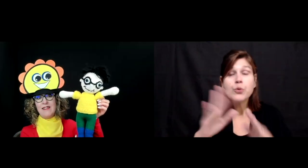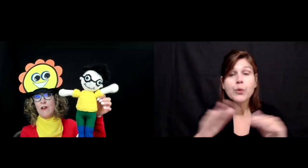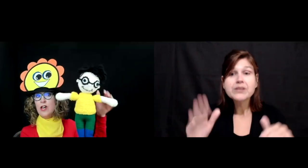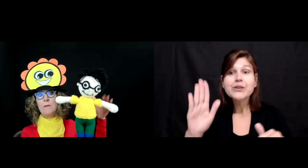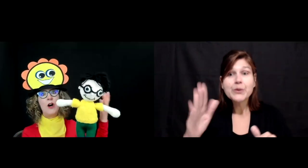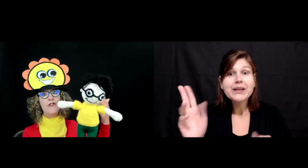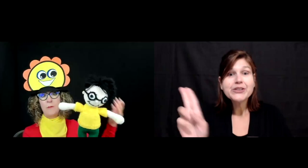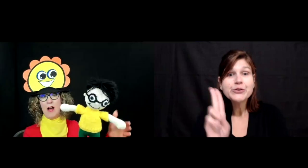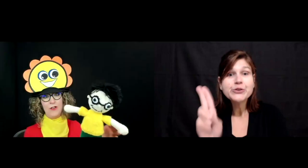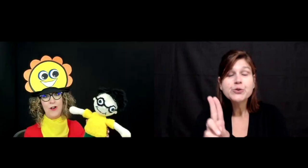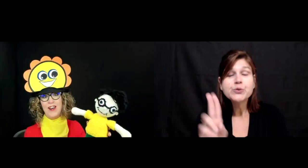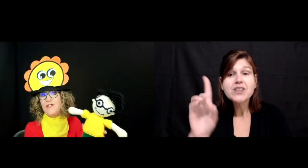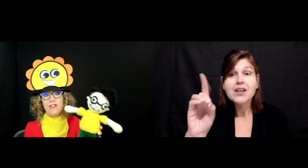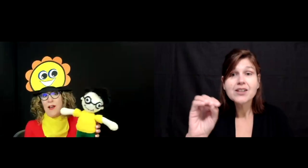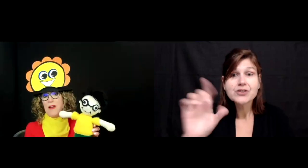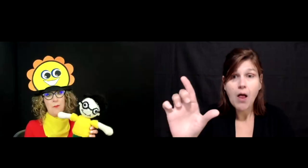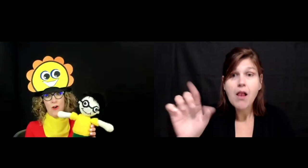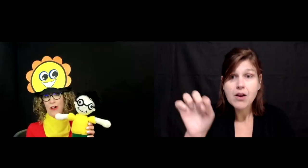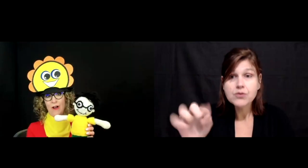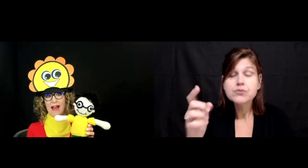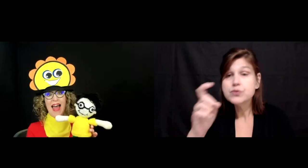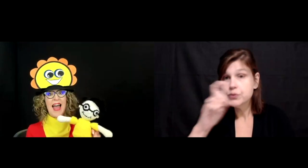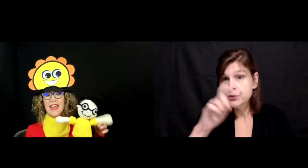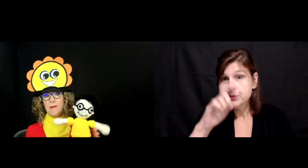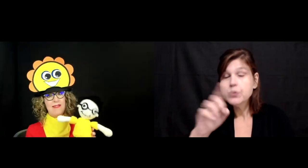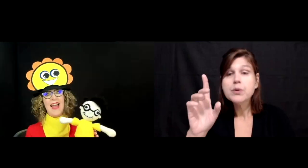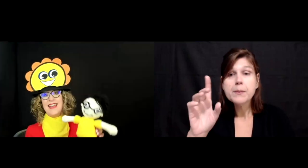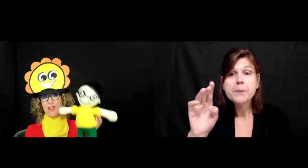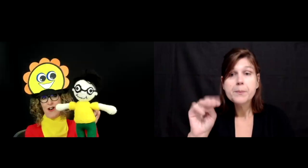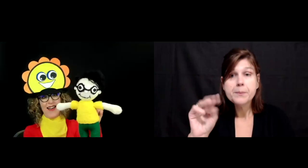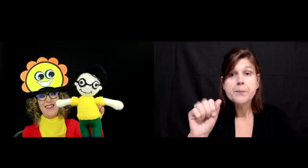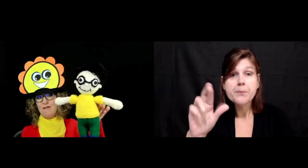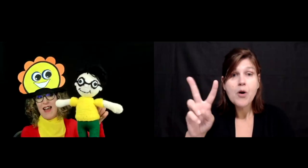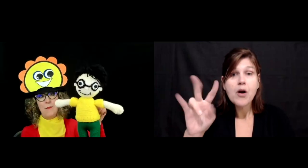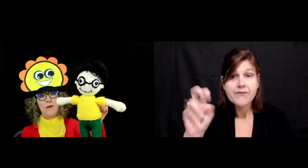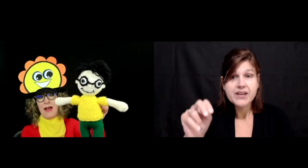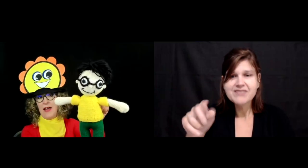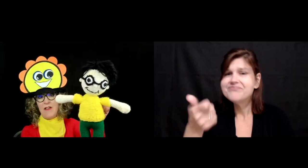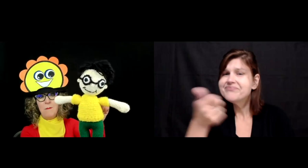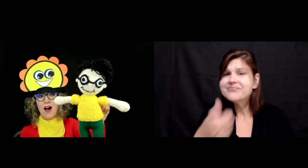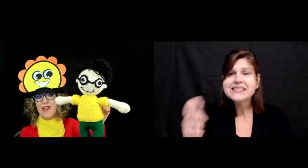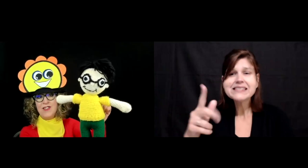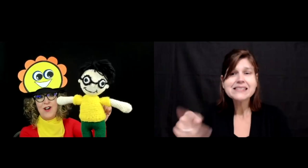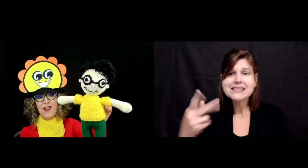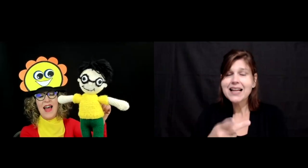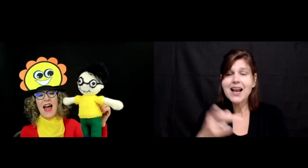It's not a commercial Marvin doll, it's just a a boy doll. Any doll is great, but you know the Marvin doll.